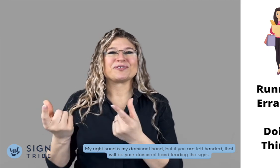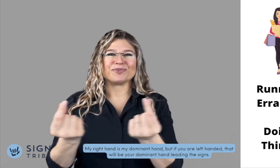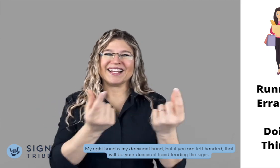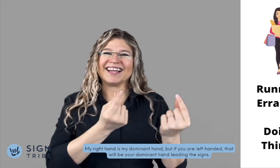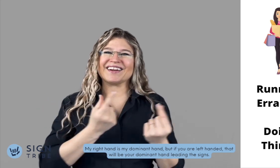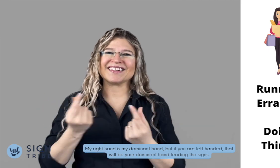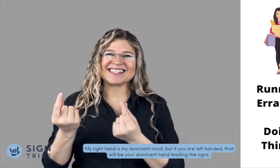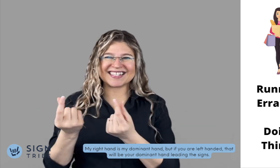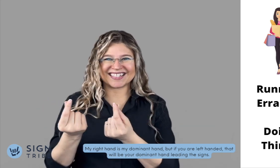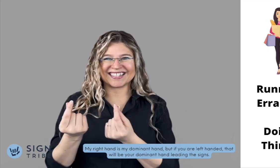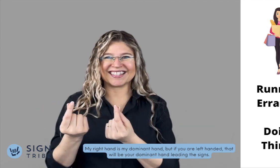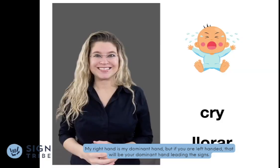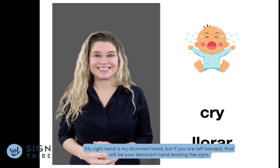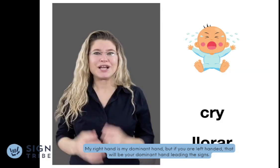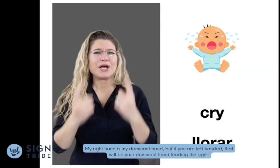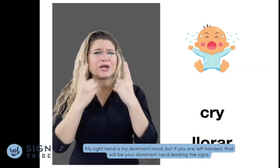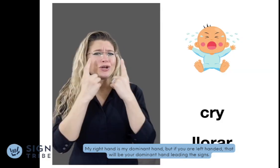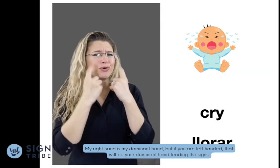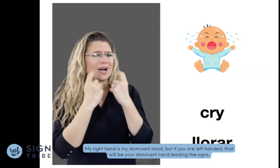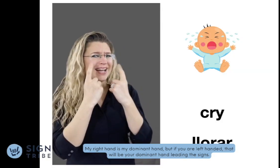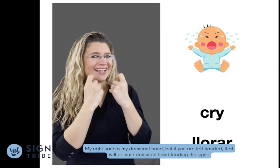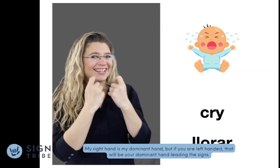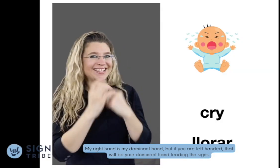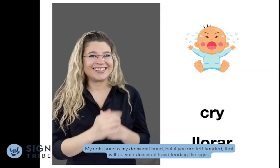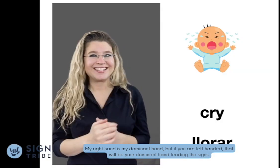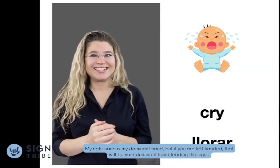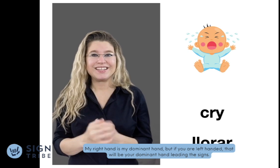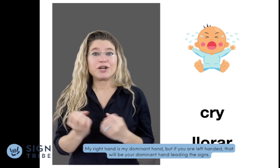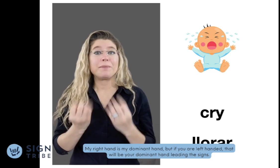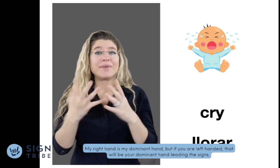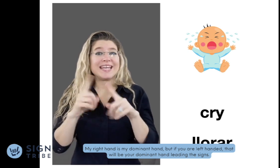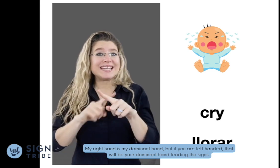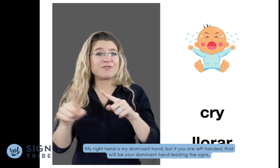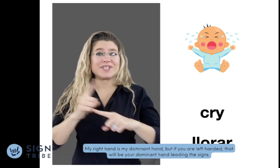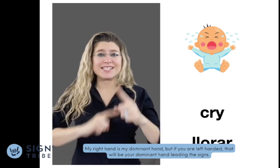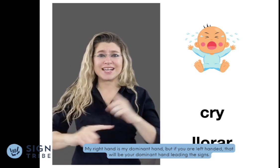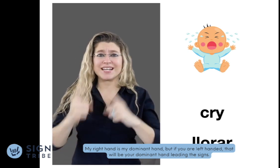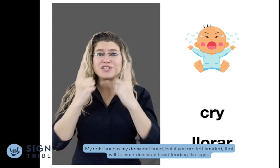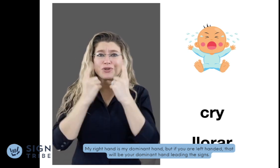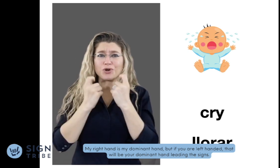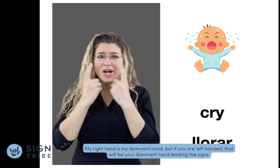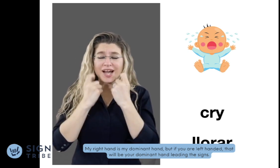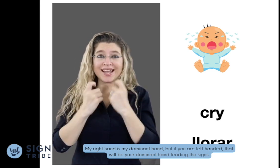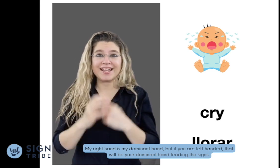Running errands. Cry. There are many different signs for cry. I'm